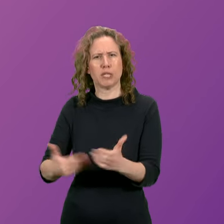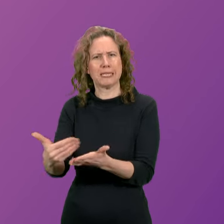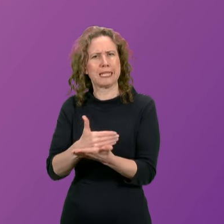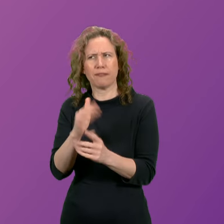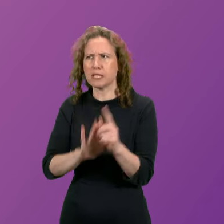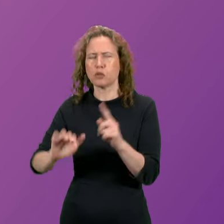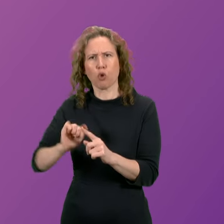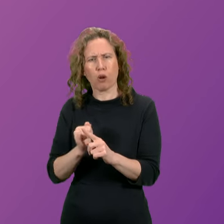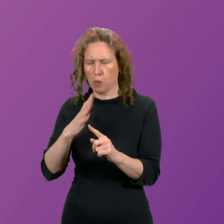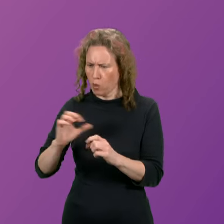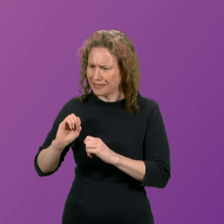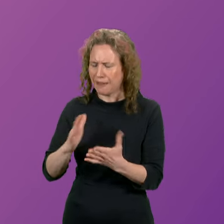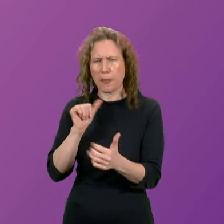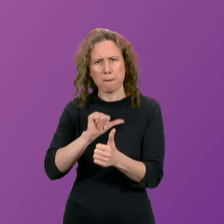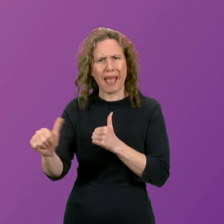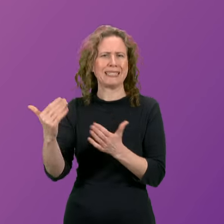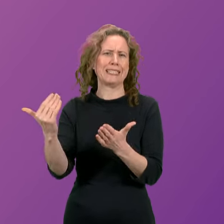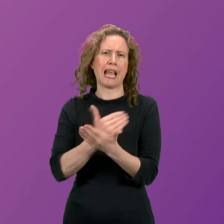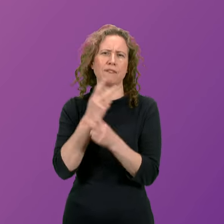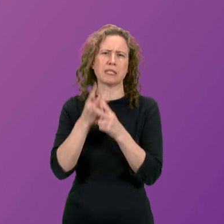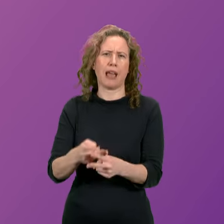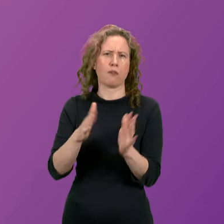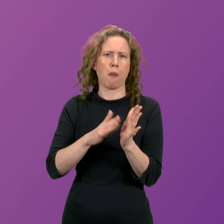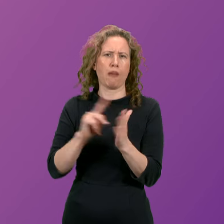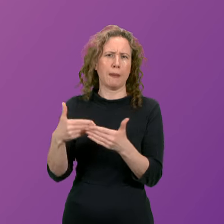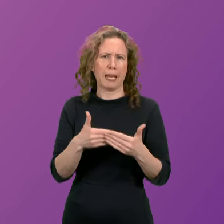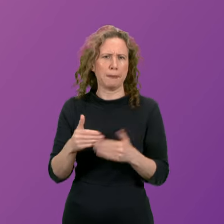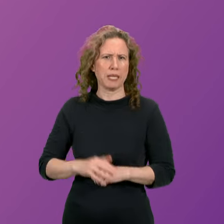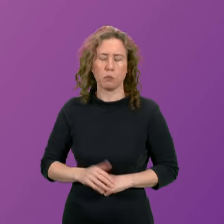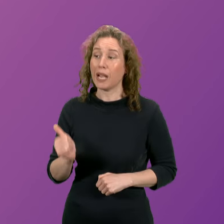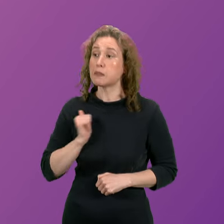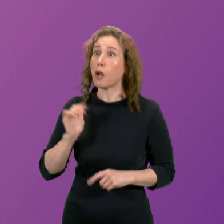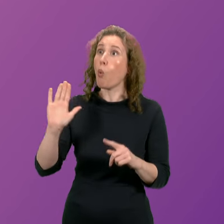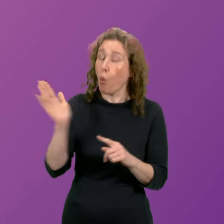to deliver the best and safest care for mothers and babies. We expect all NHS boards